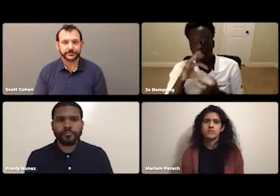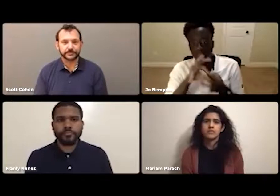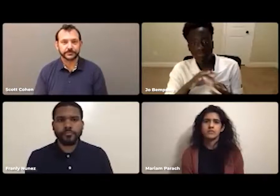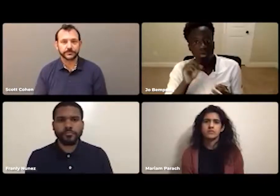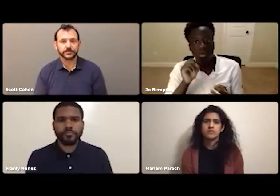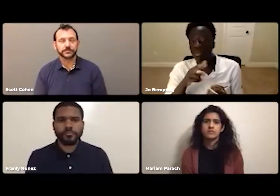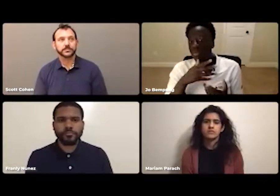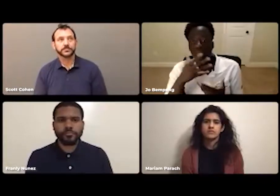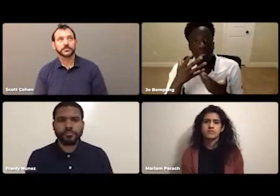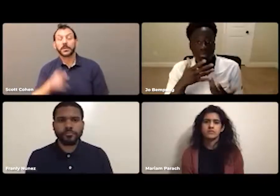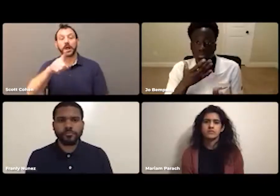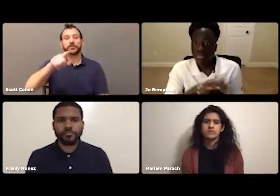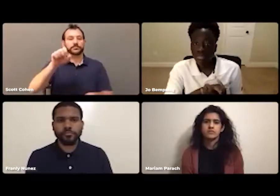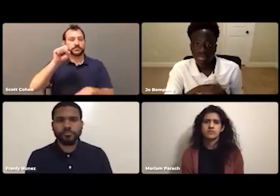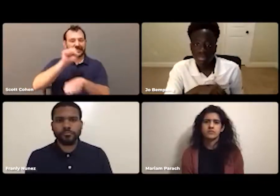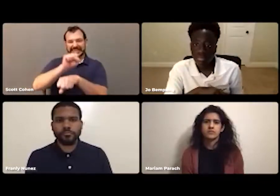In general, or in K-12?